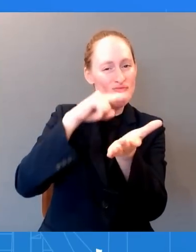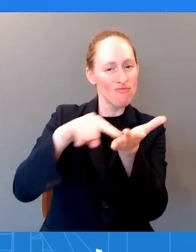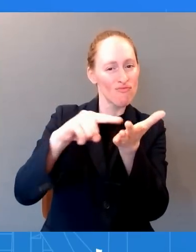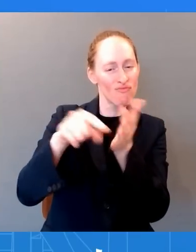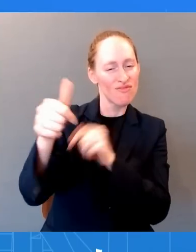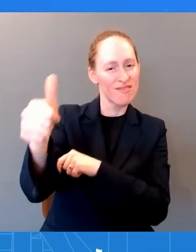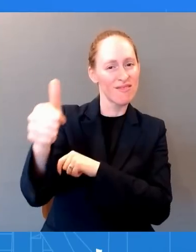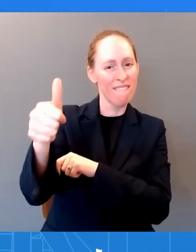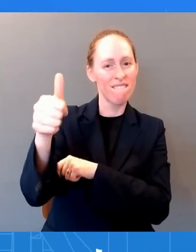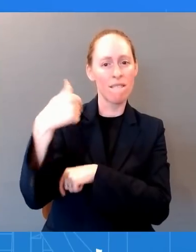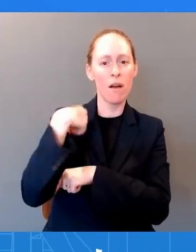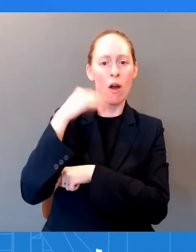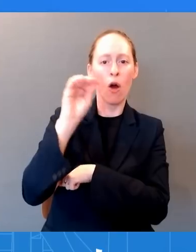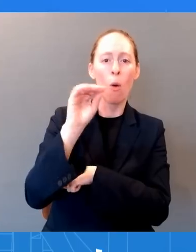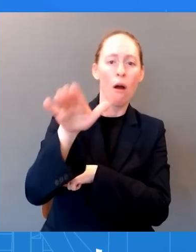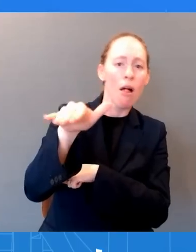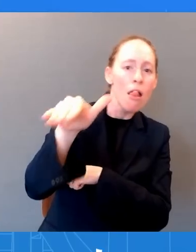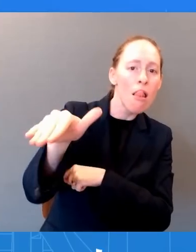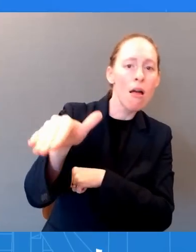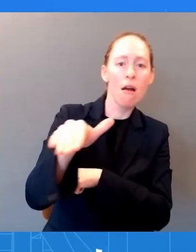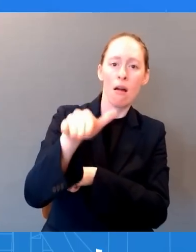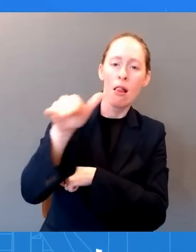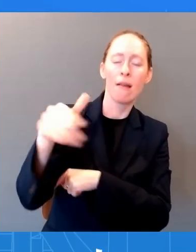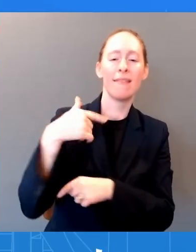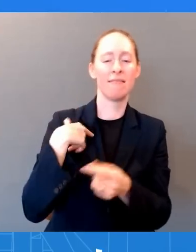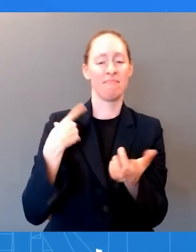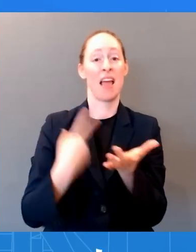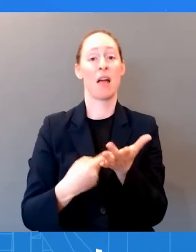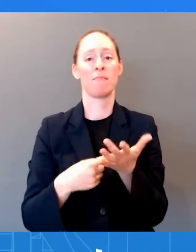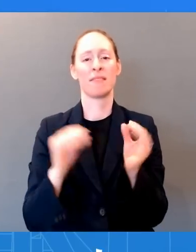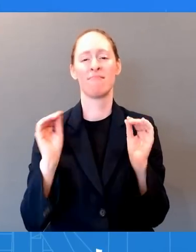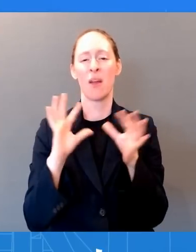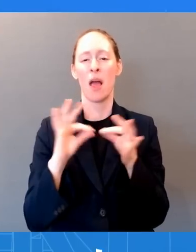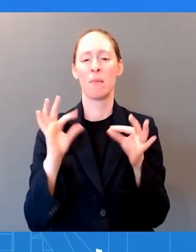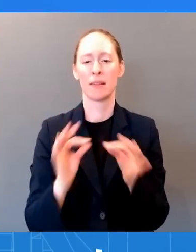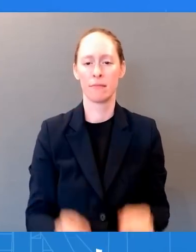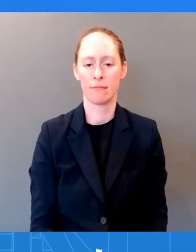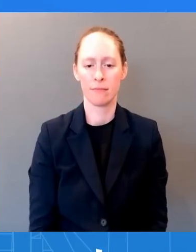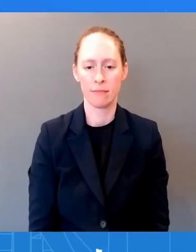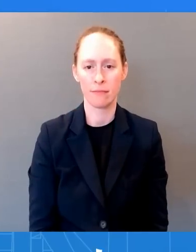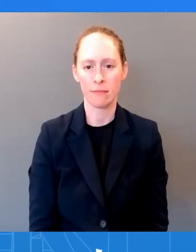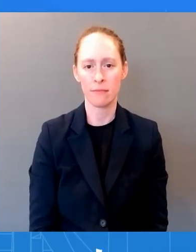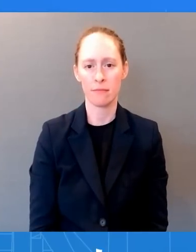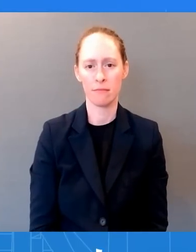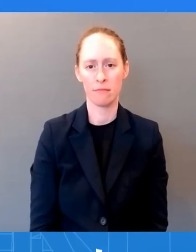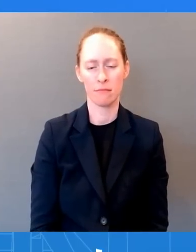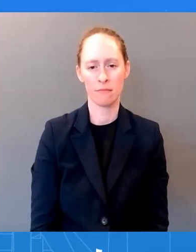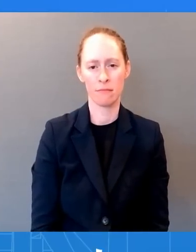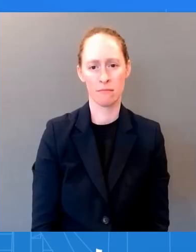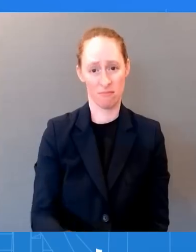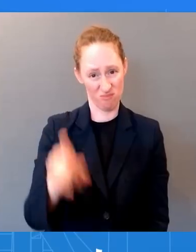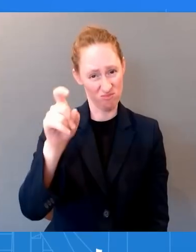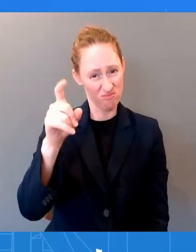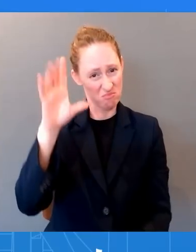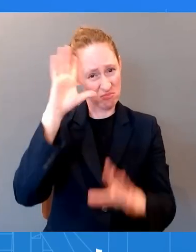The Press: So, you can't say what this President believes the process is that he needs to go through when he wants to declassify that? Ms. Jean-Pierre: I'm just not going to --